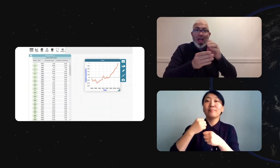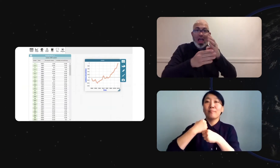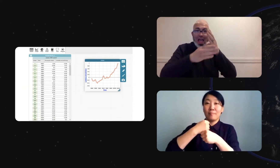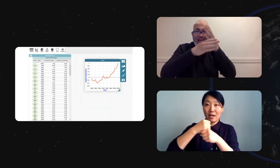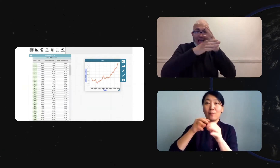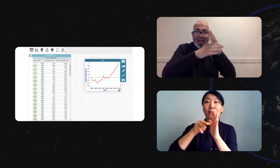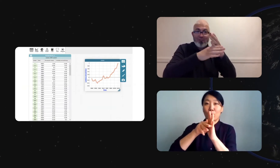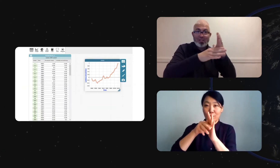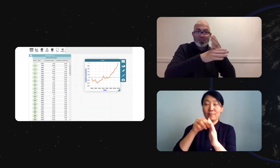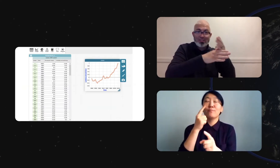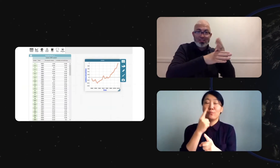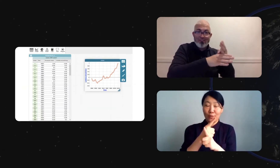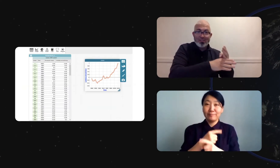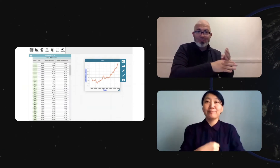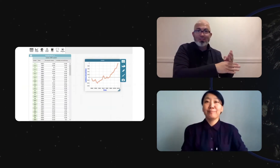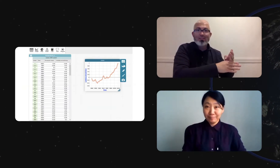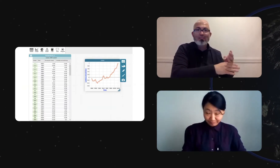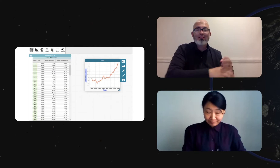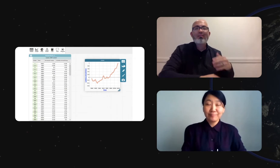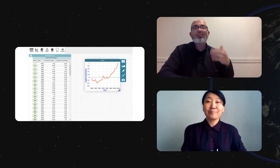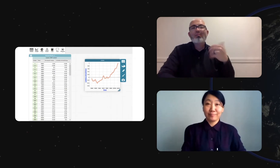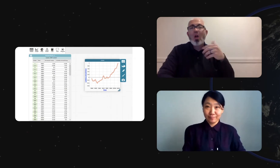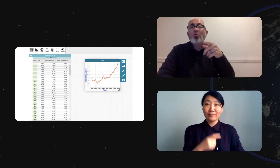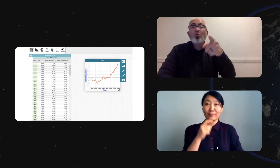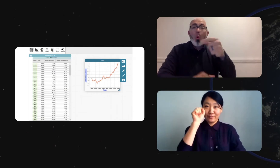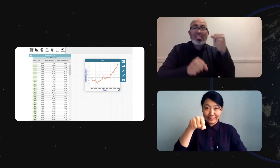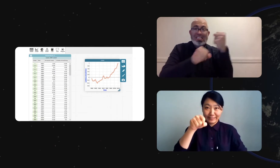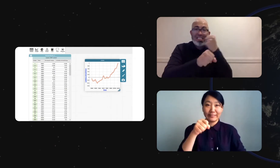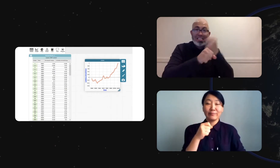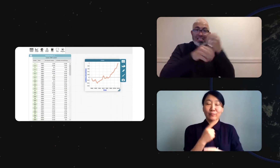A total of the average of all the numbers being represented there?